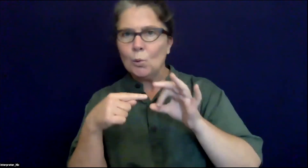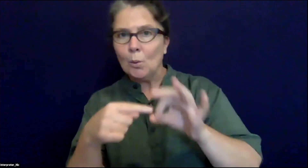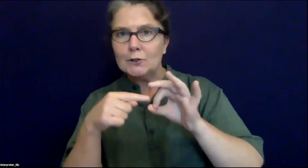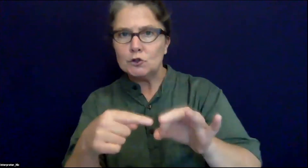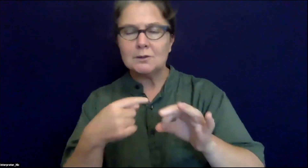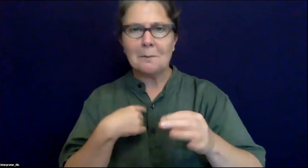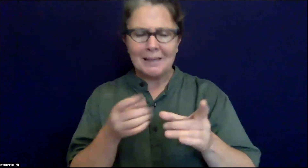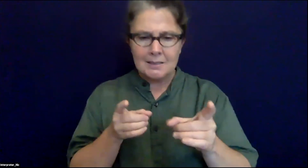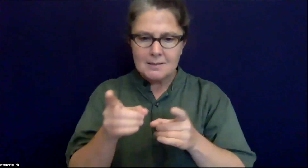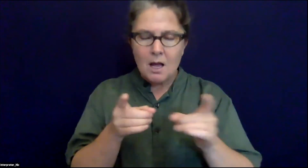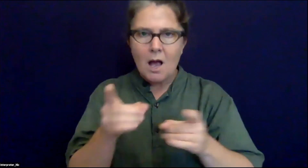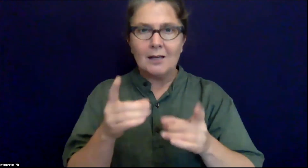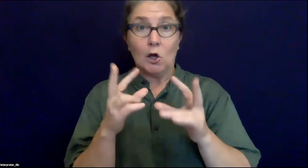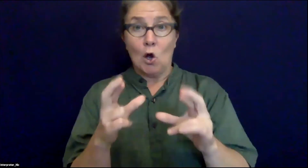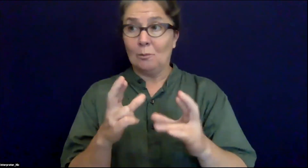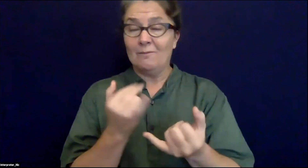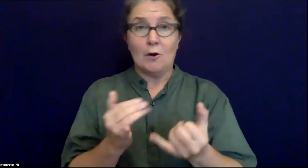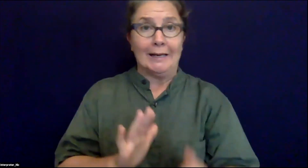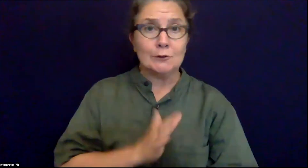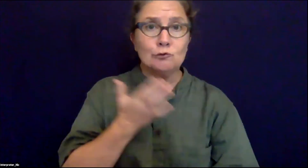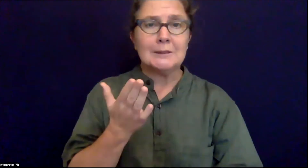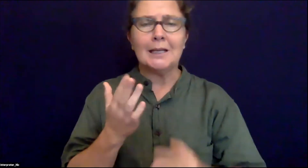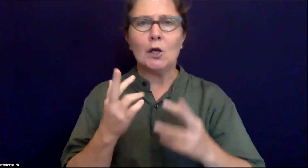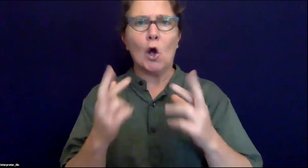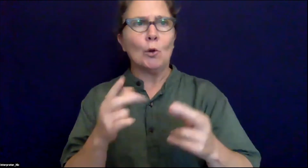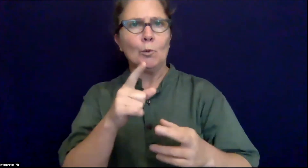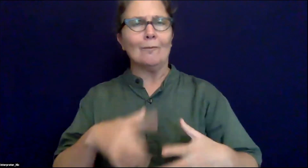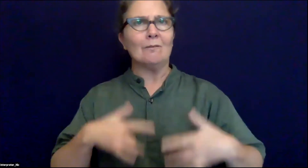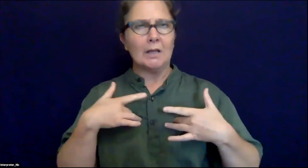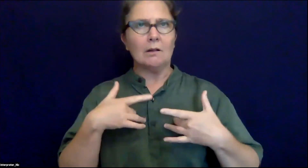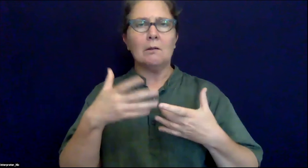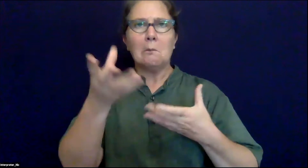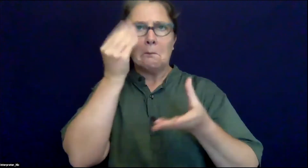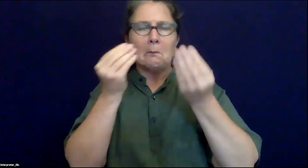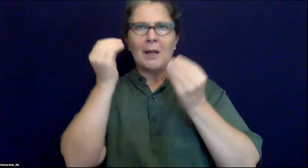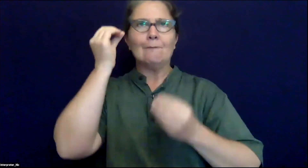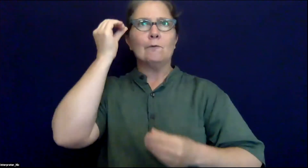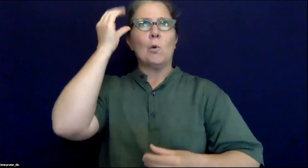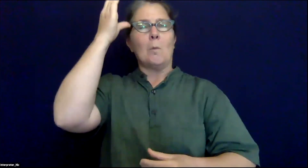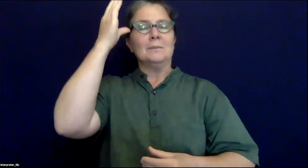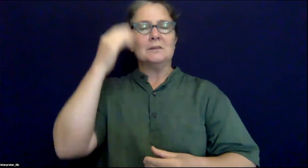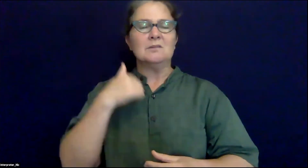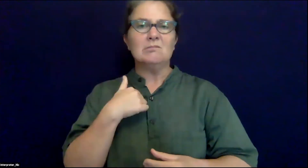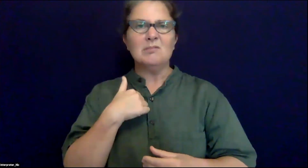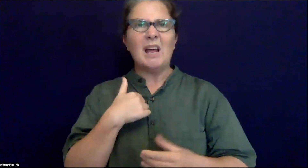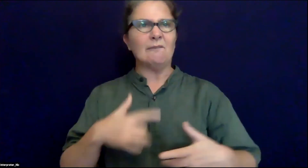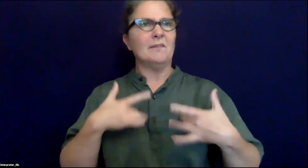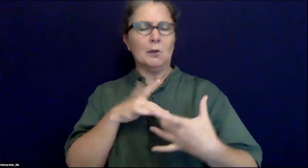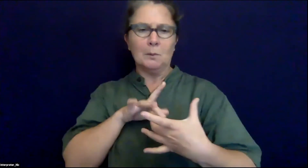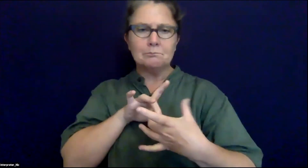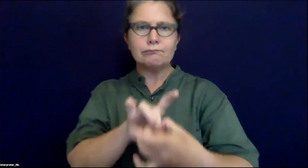informative and interesting and will engage this topic. So I'm going to start by - where is it -